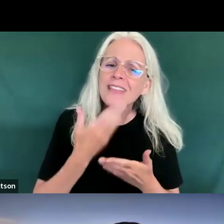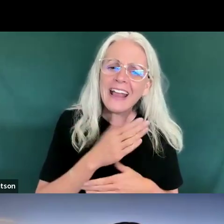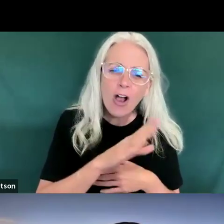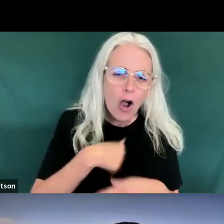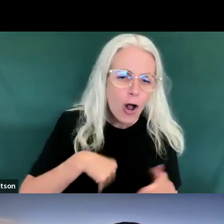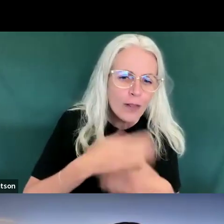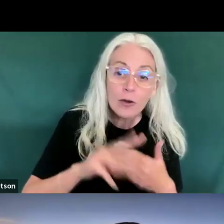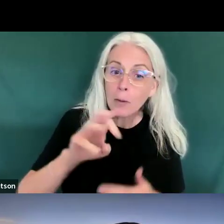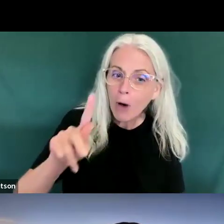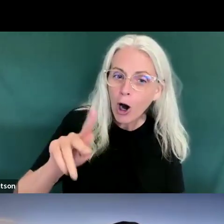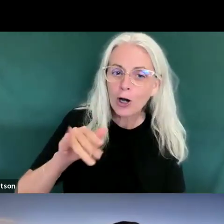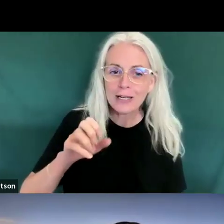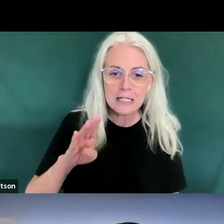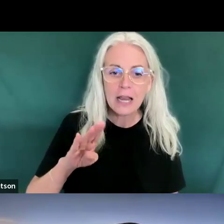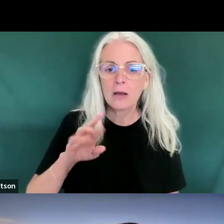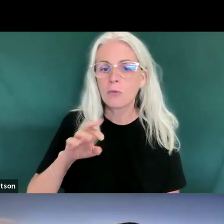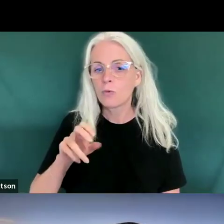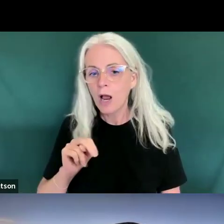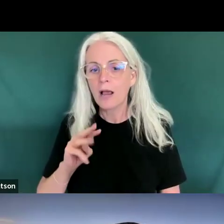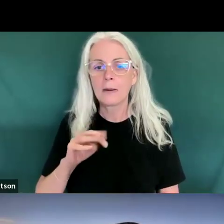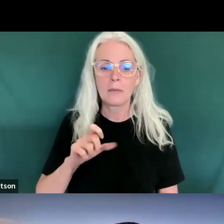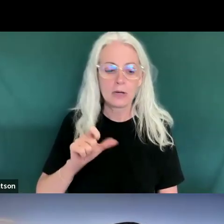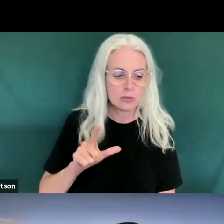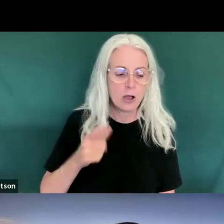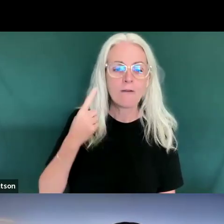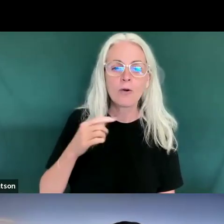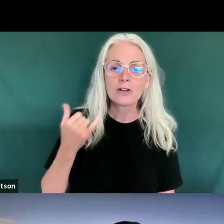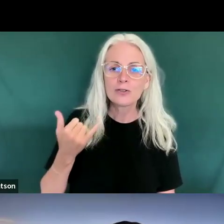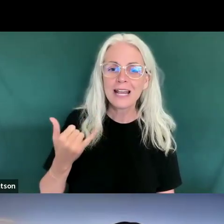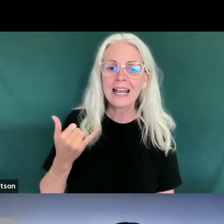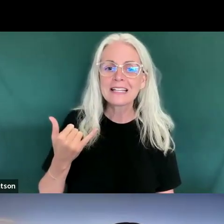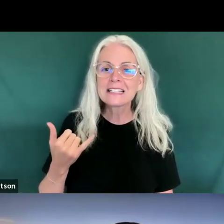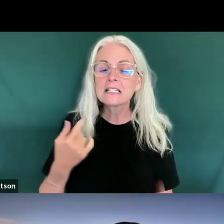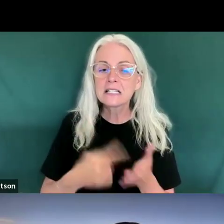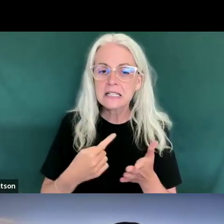Mark, Jacob, Ryan, and Marisol for today's discussion. I think we could spend a lot